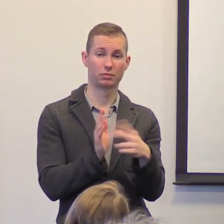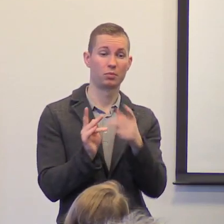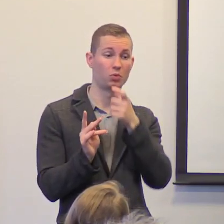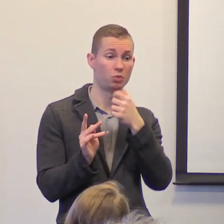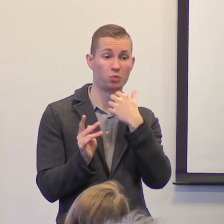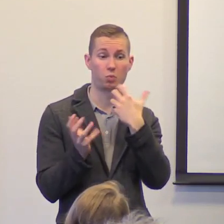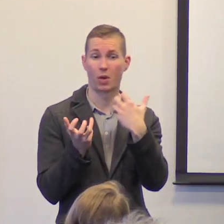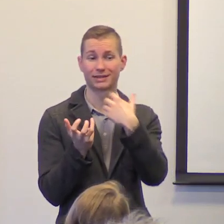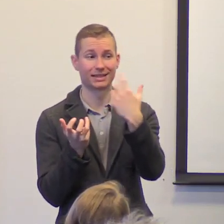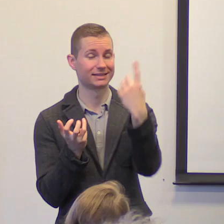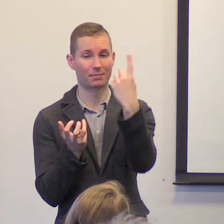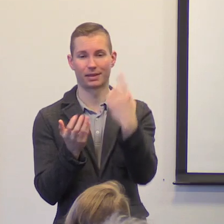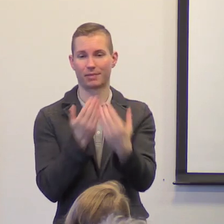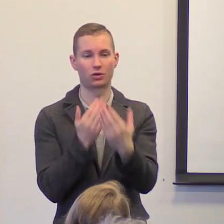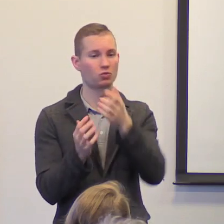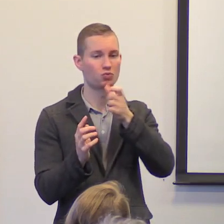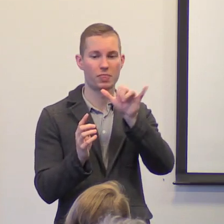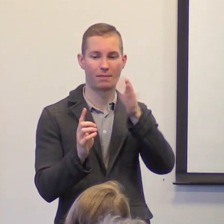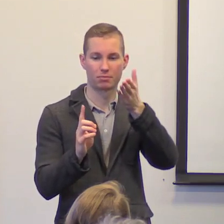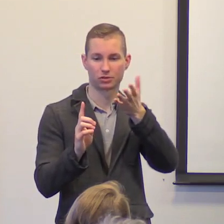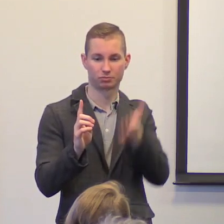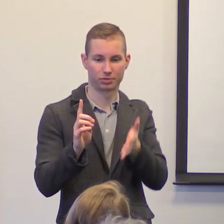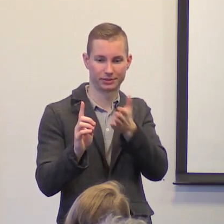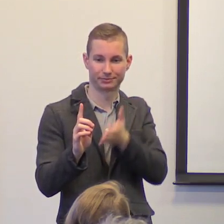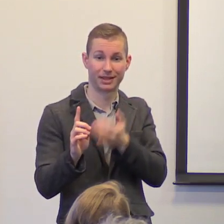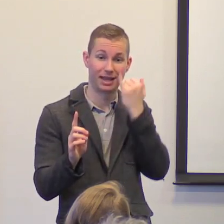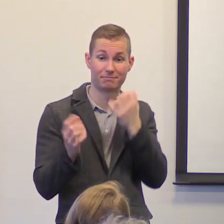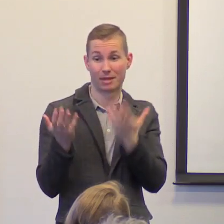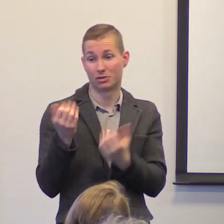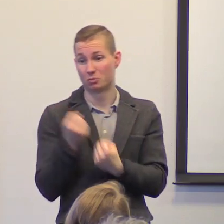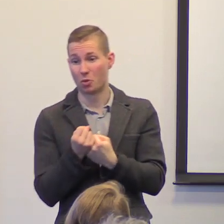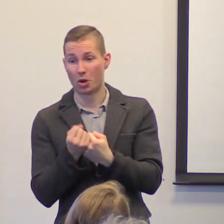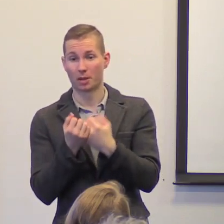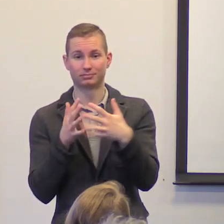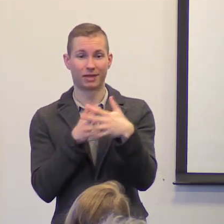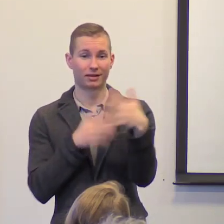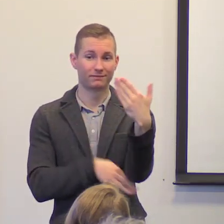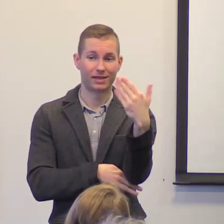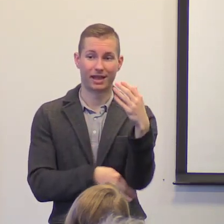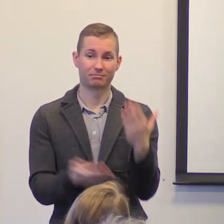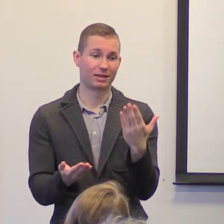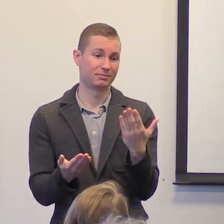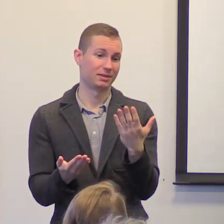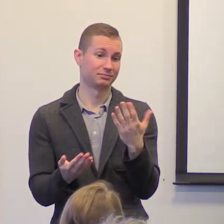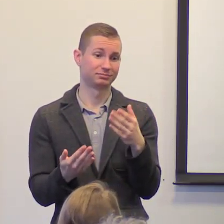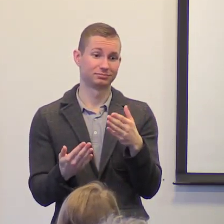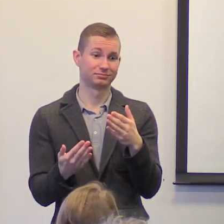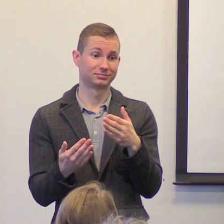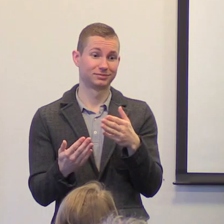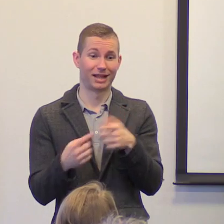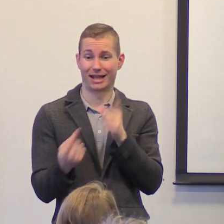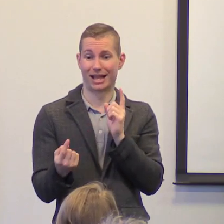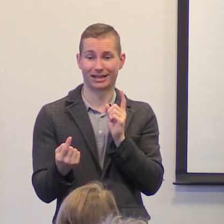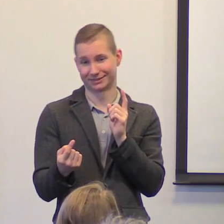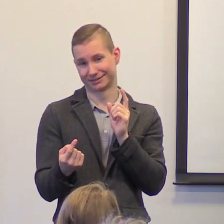things, no matter what they are, even if they're pro-American flag and anti-ACLU or pro-gay-straight alliances.